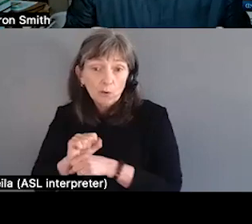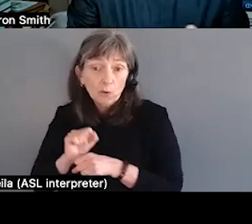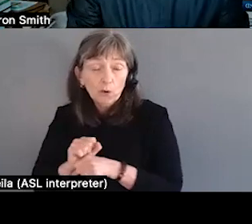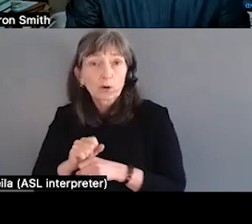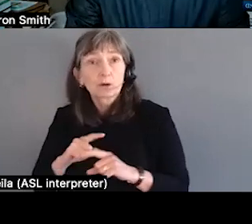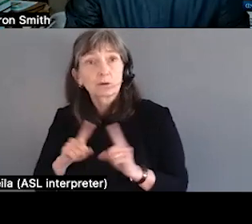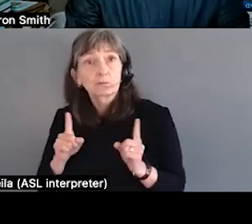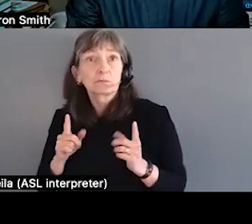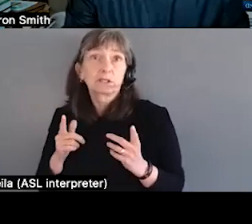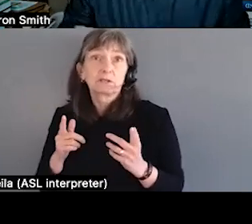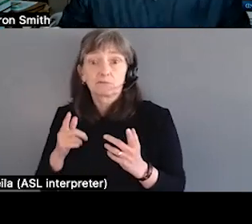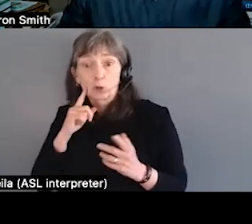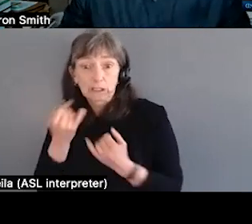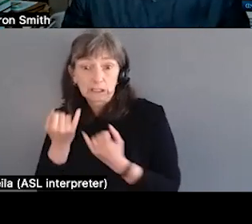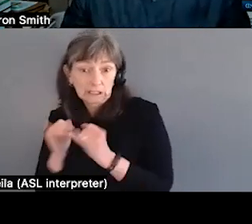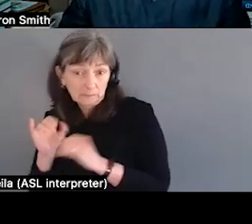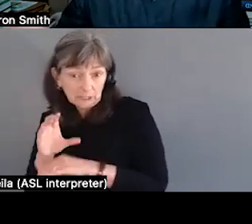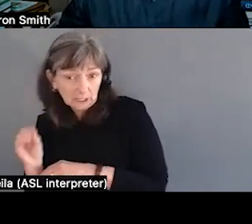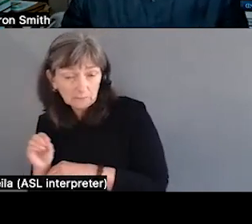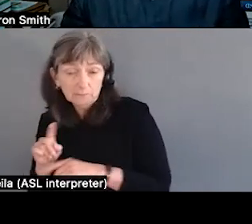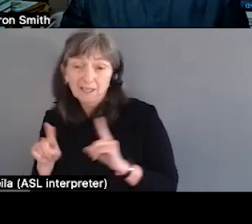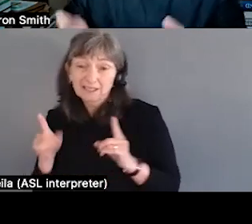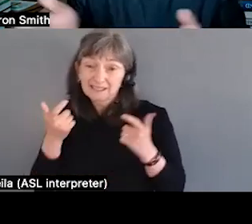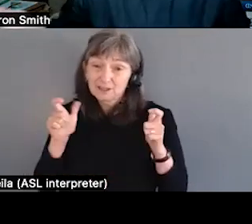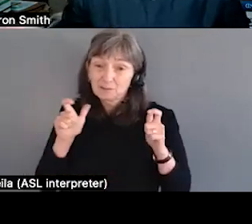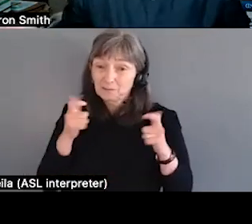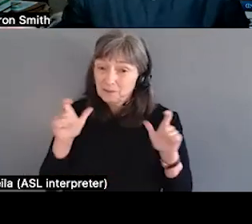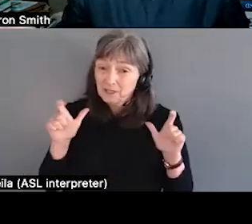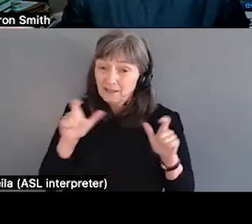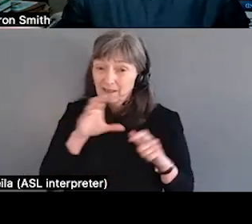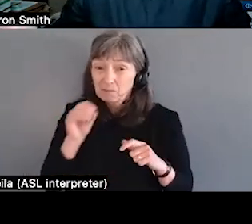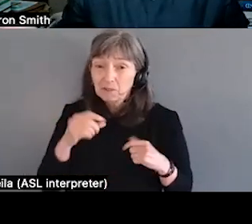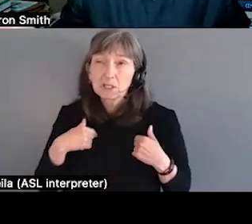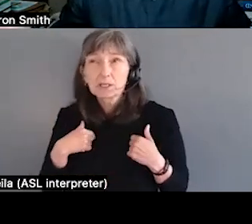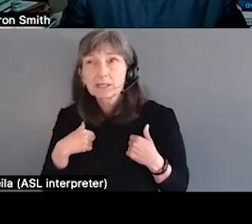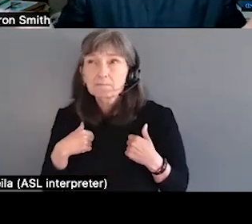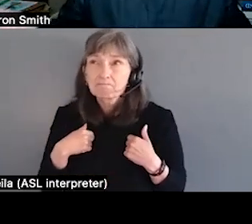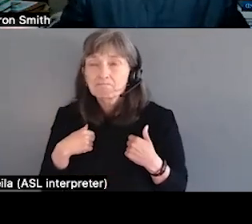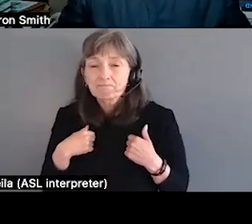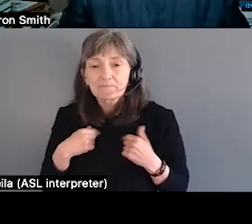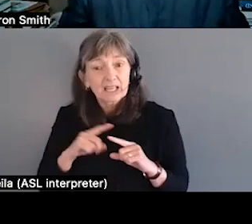there are again, opportunities. I'm gonna say opportunities and discoverability quite a lot,